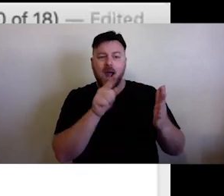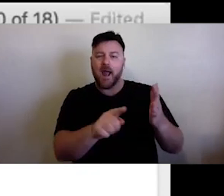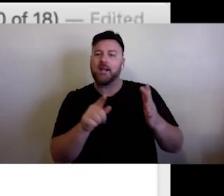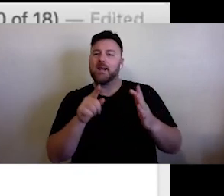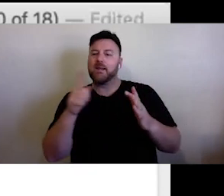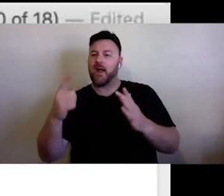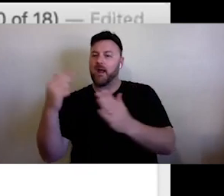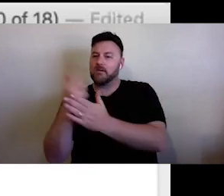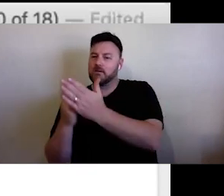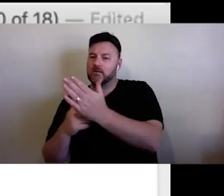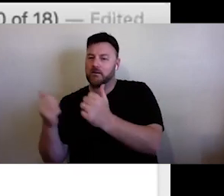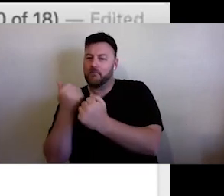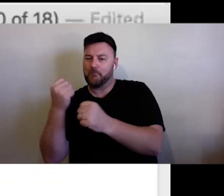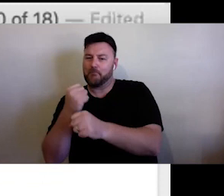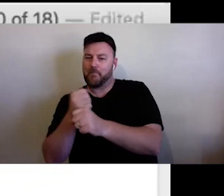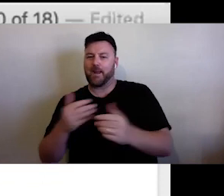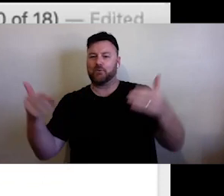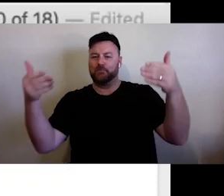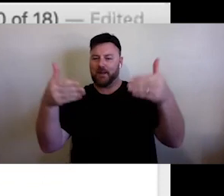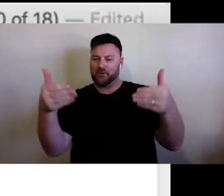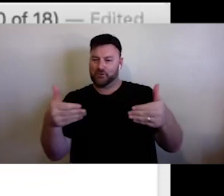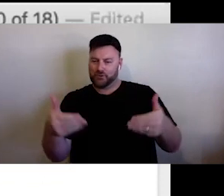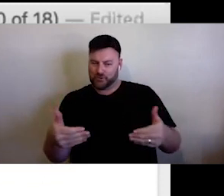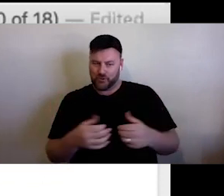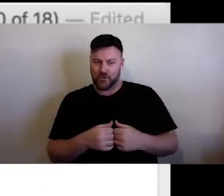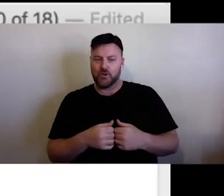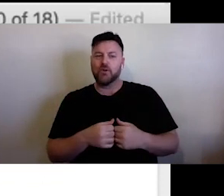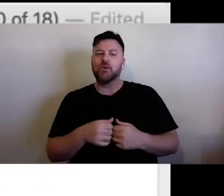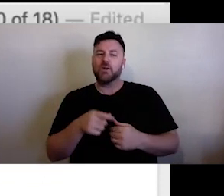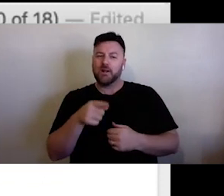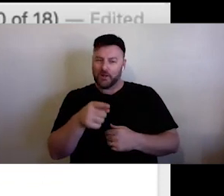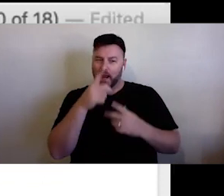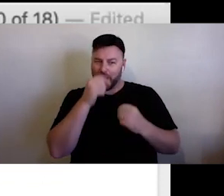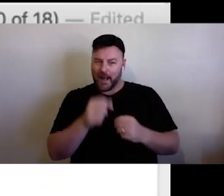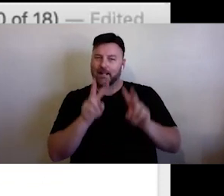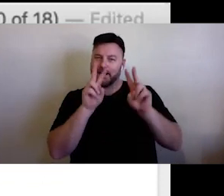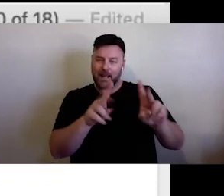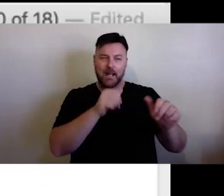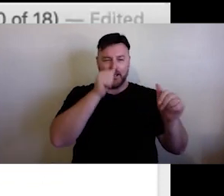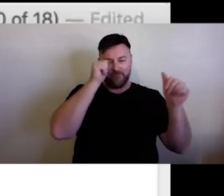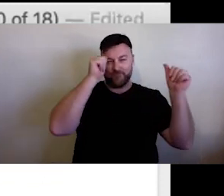where there is famous artwork on one side of the picture and a person, a